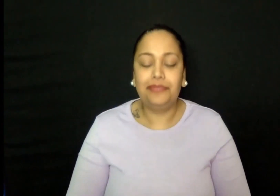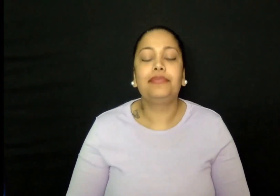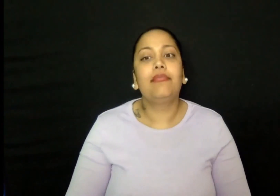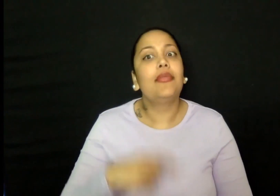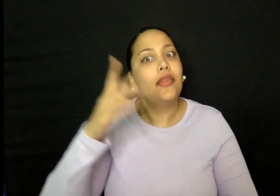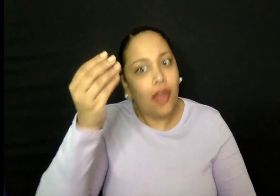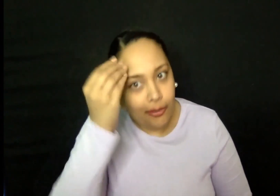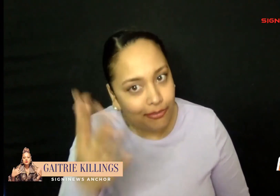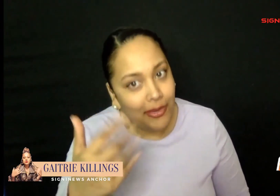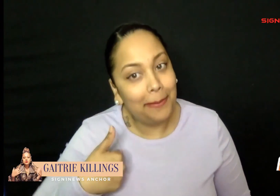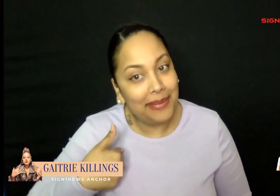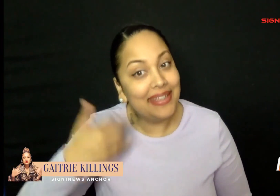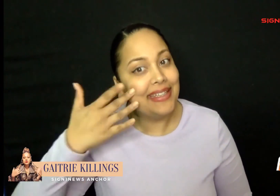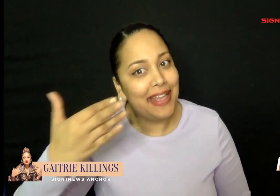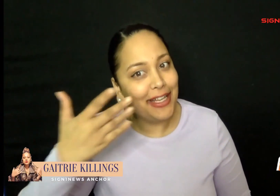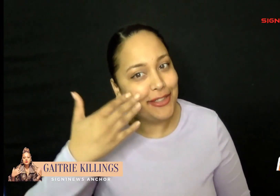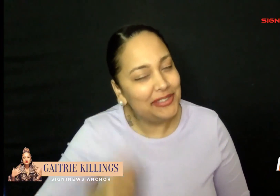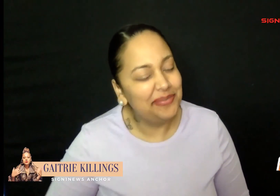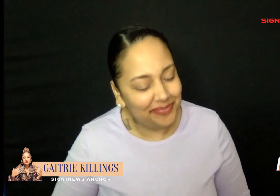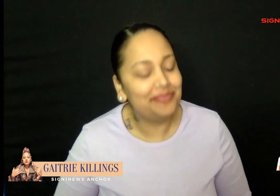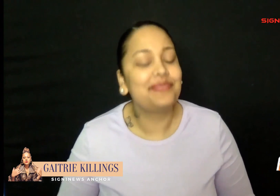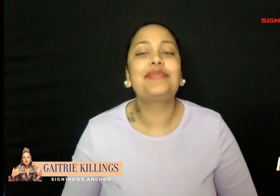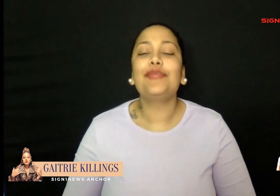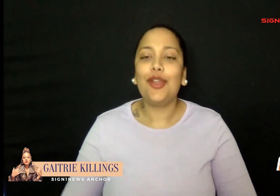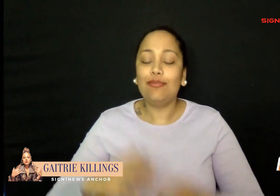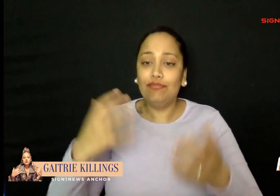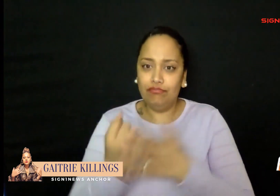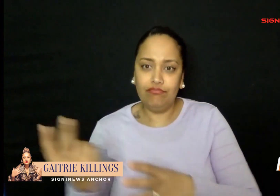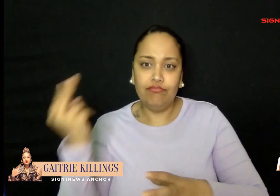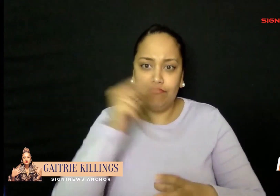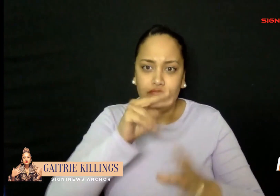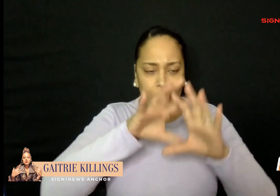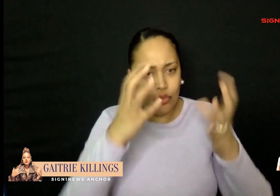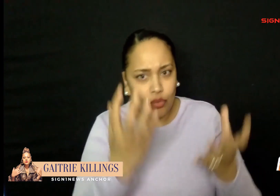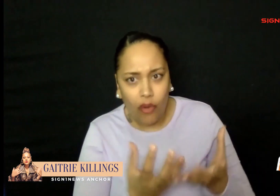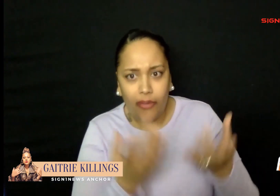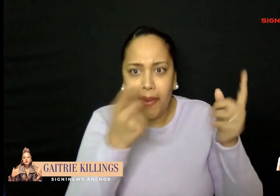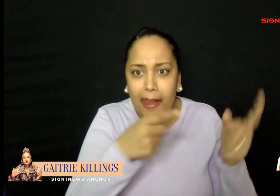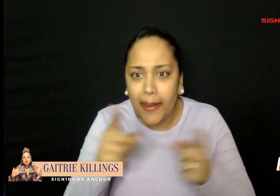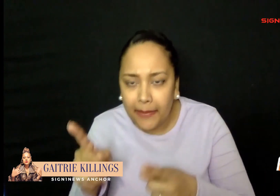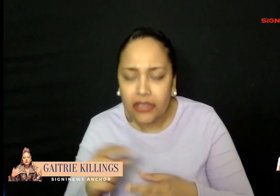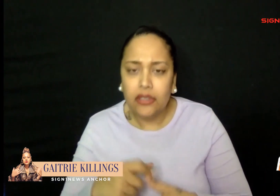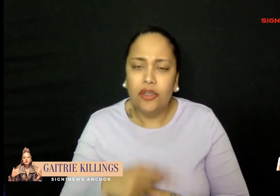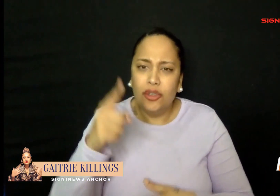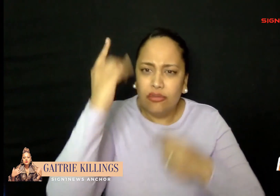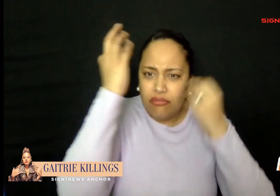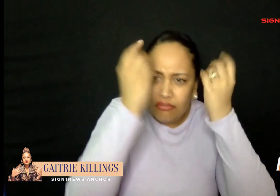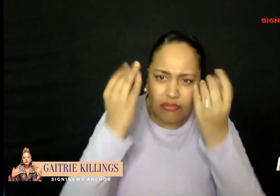stories making headlines today I'm Sign1News anchor Gaitrie Killings if you post an interesting